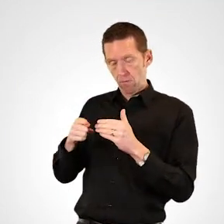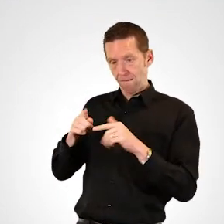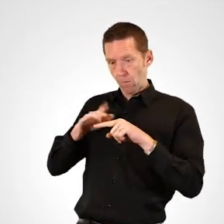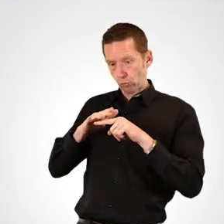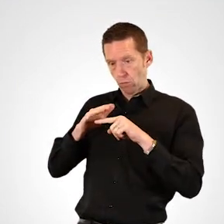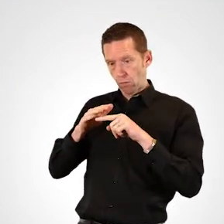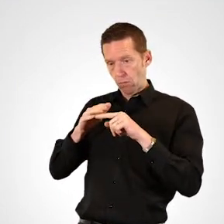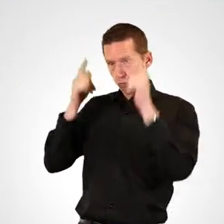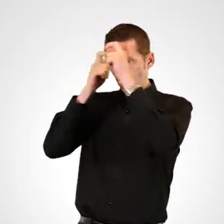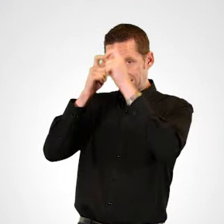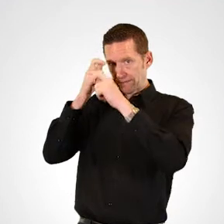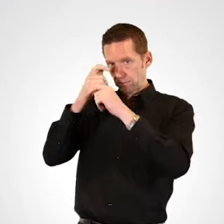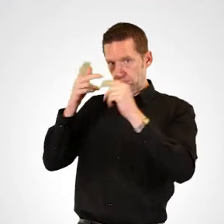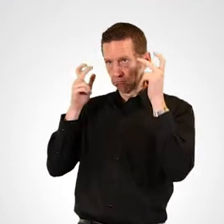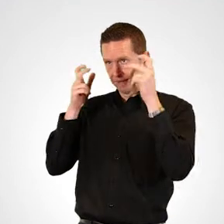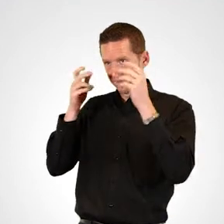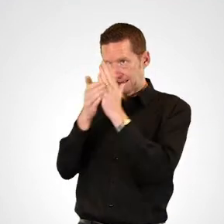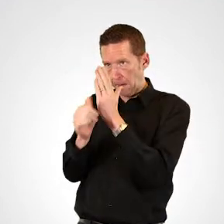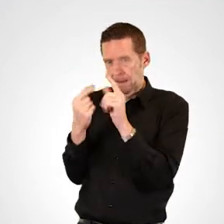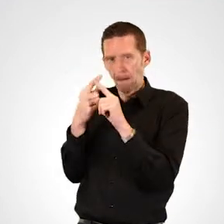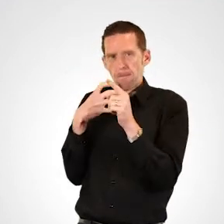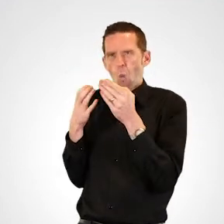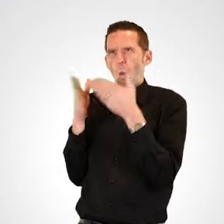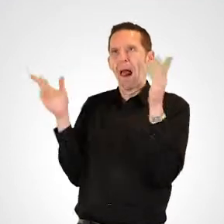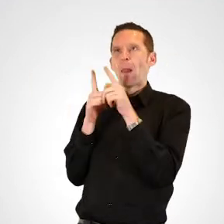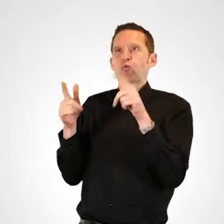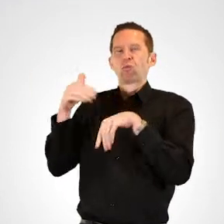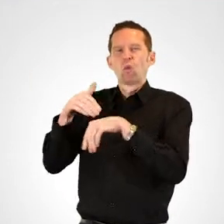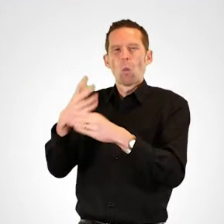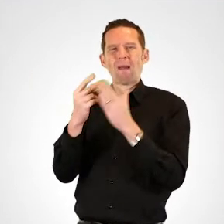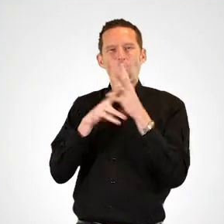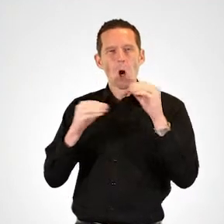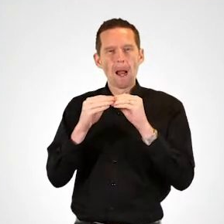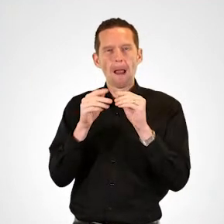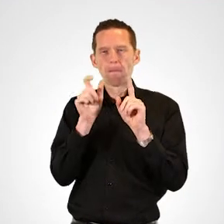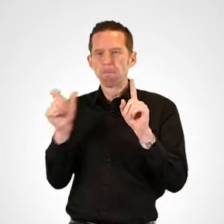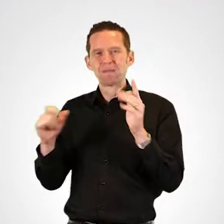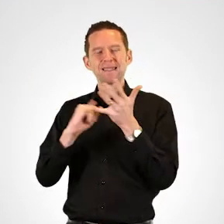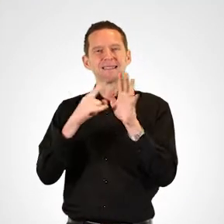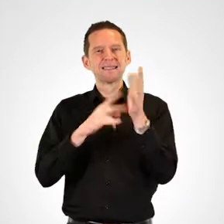as well as more global language challenges around vocabulary and syntax and such.